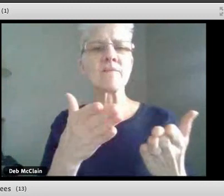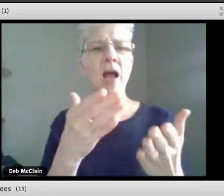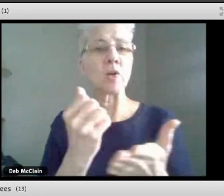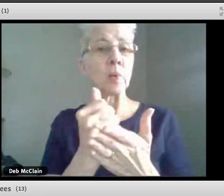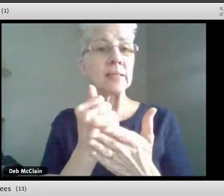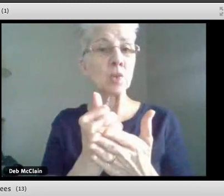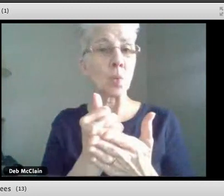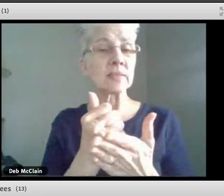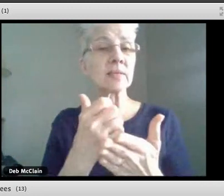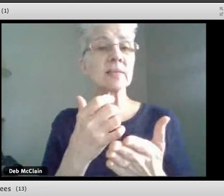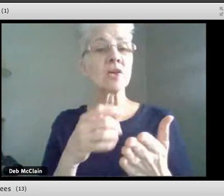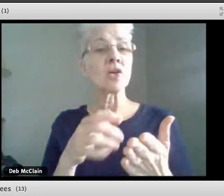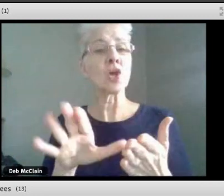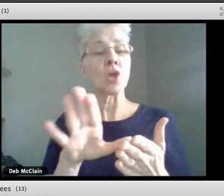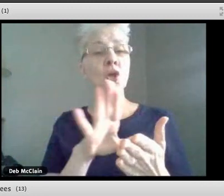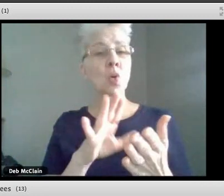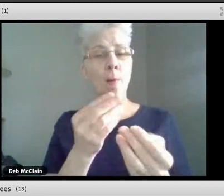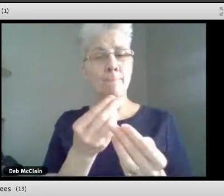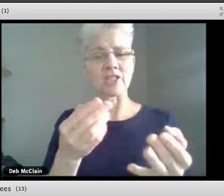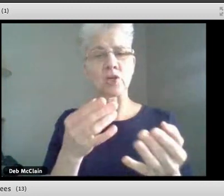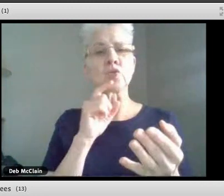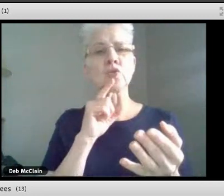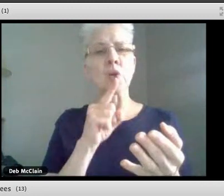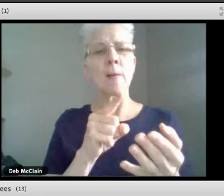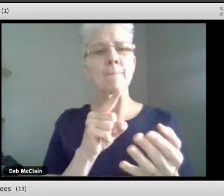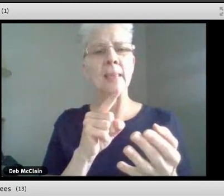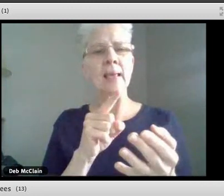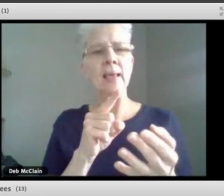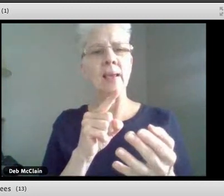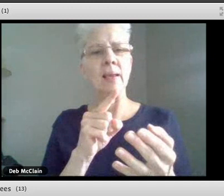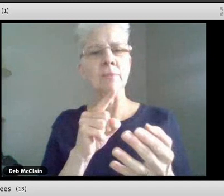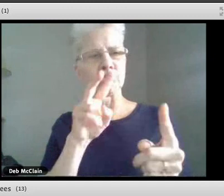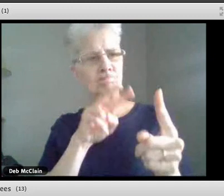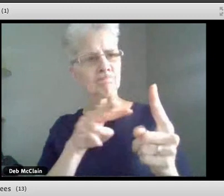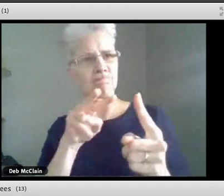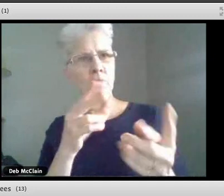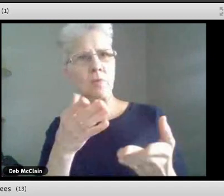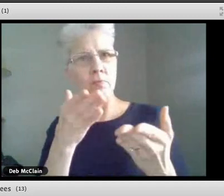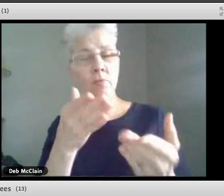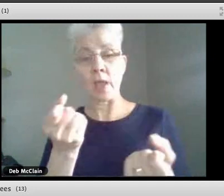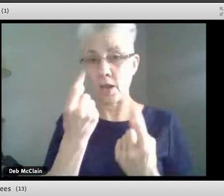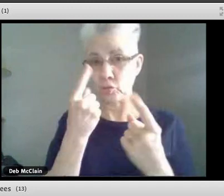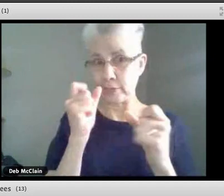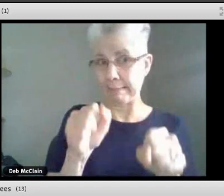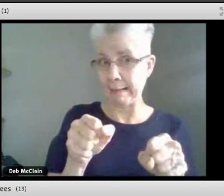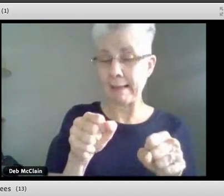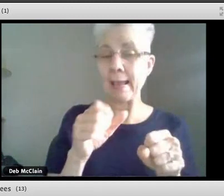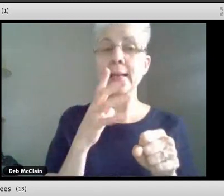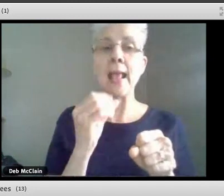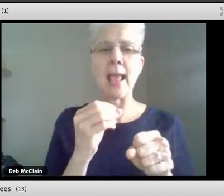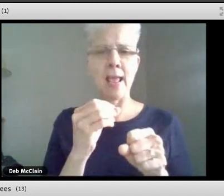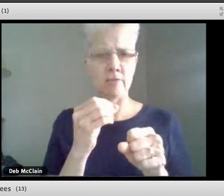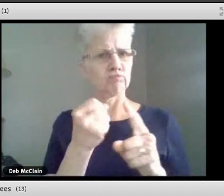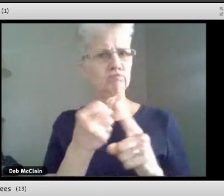your material should be perceivable, operable, understandable and robust, and if any of these aren't true,